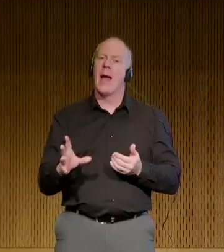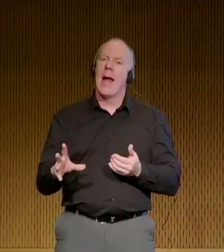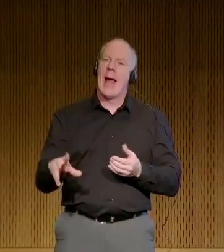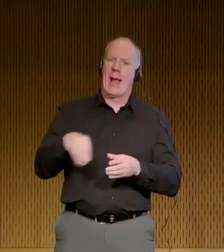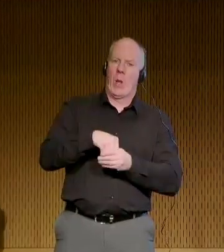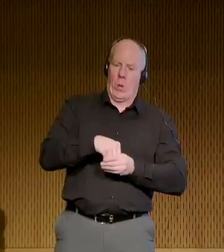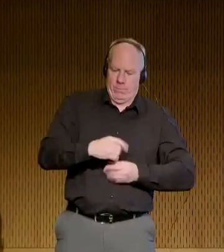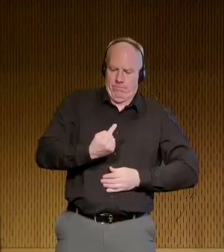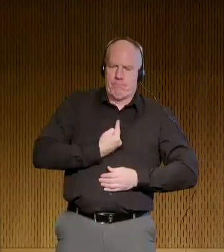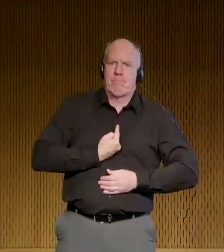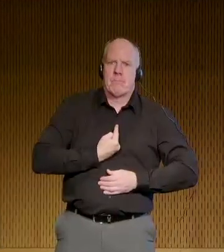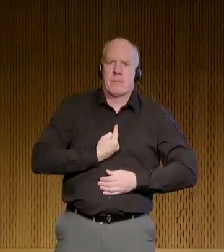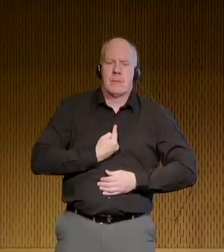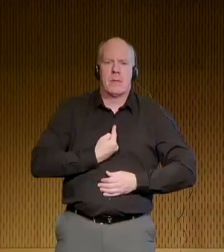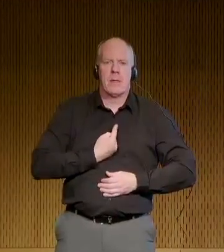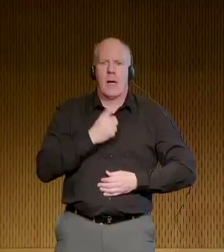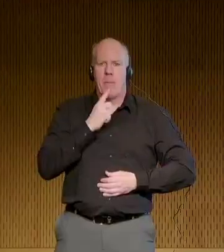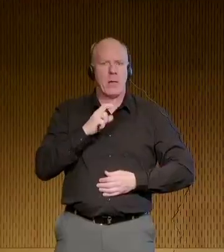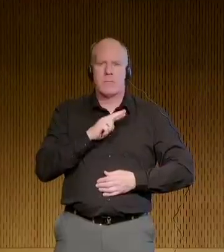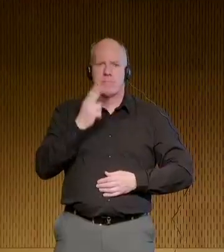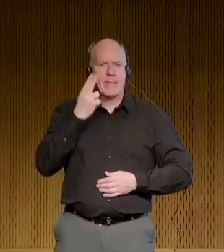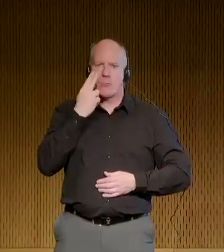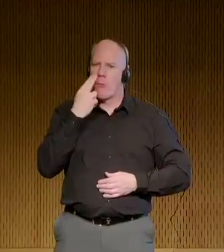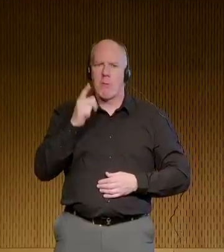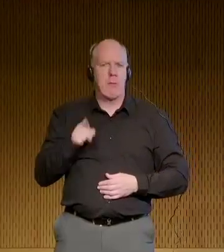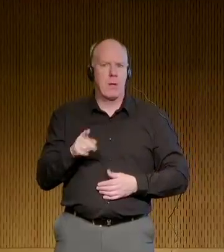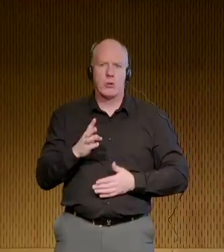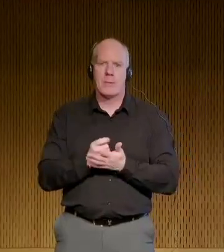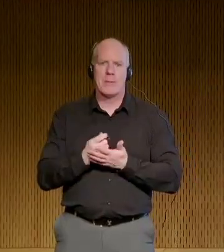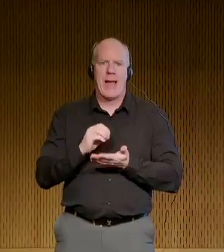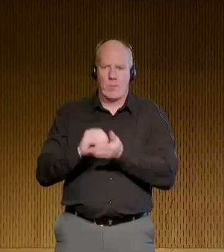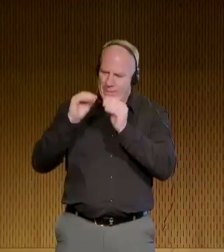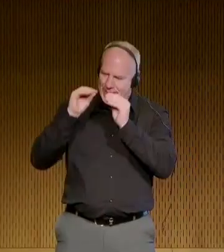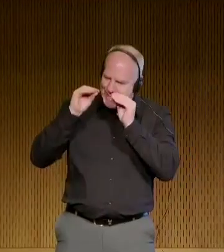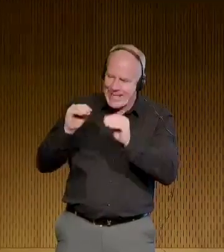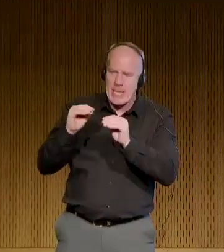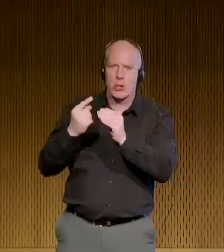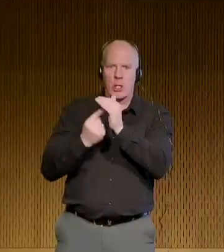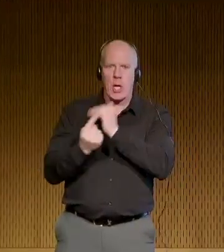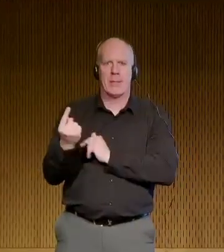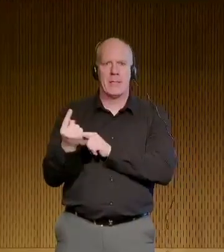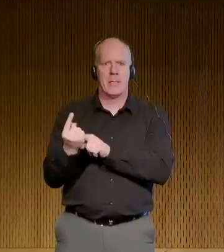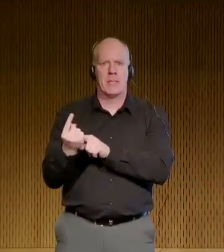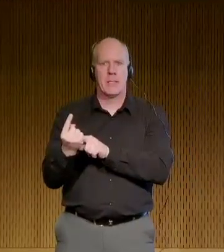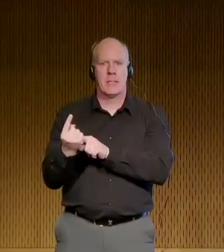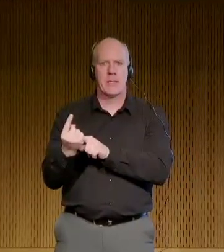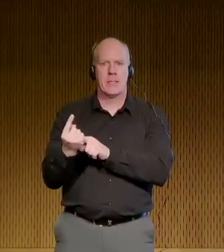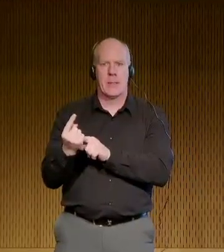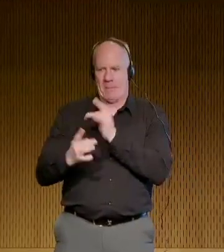but it isn't something innate in you. It has to be taught and it doesn't have to be done alone.